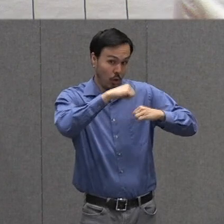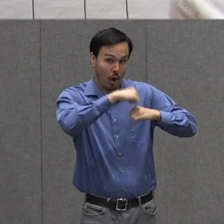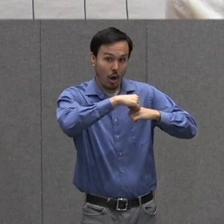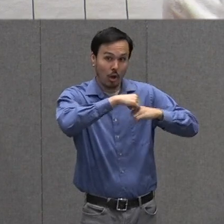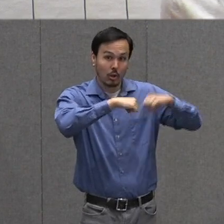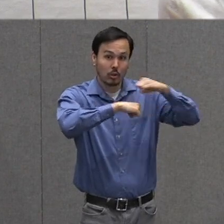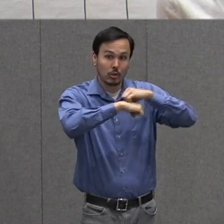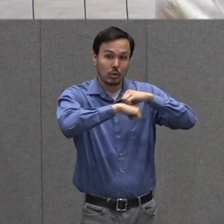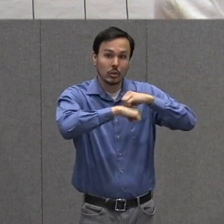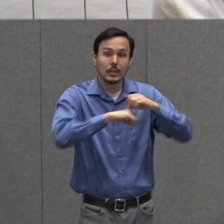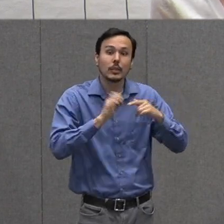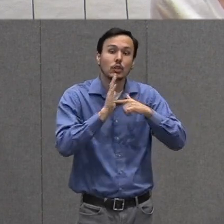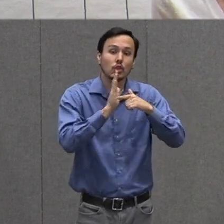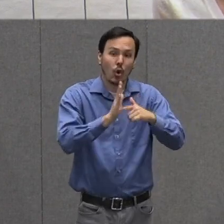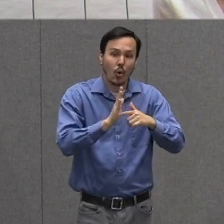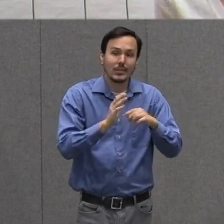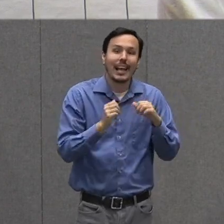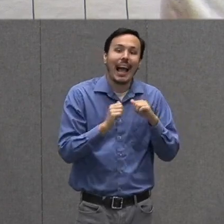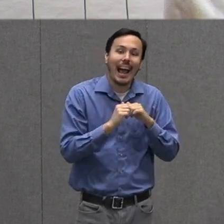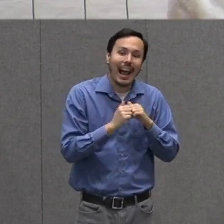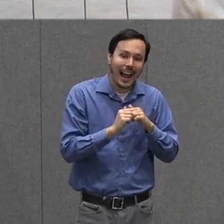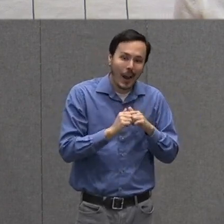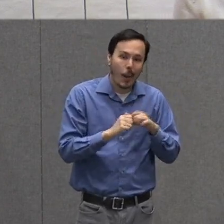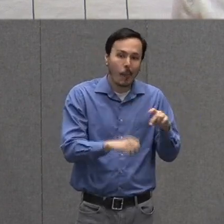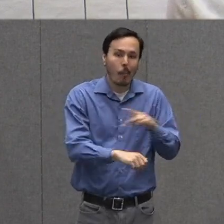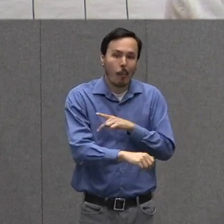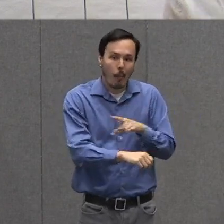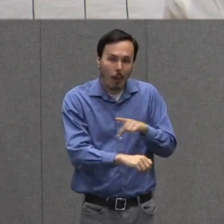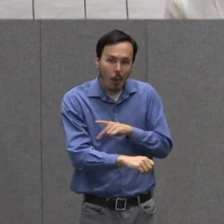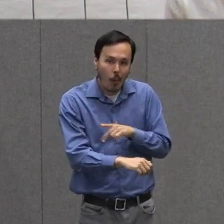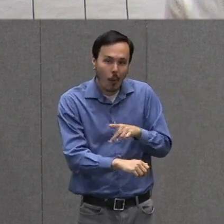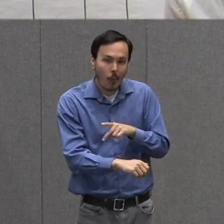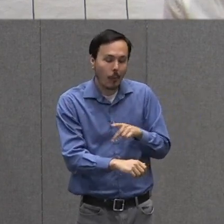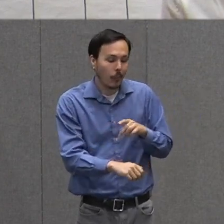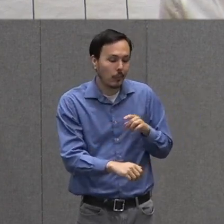what volunteers do, say, and where they're at.